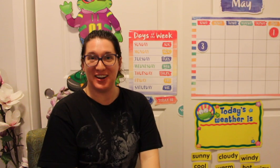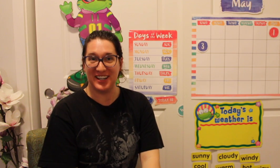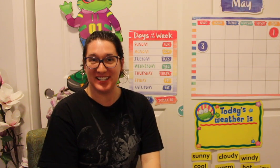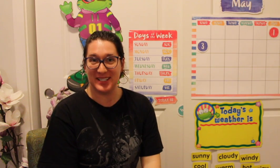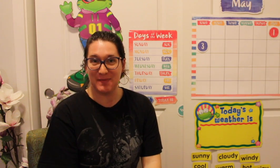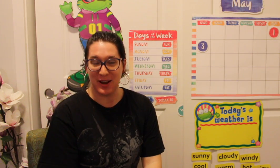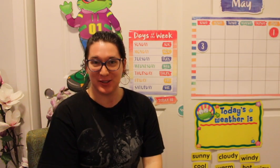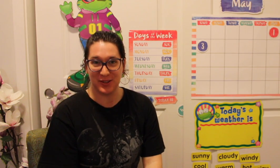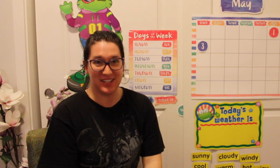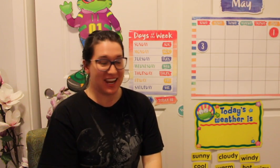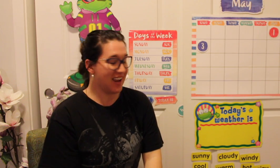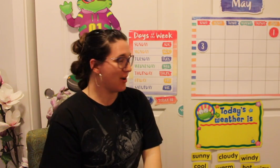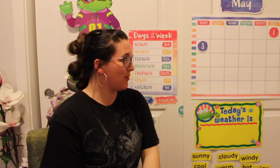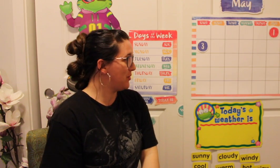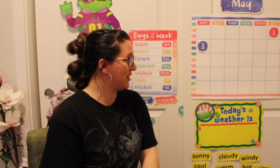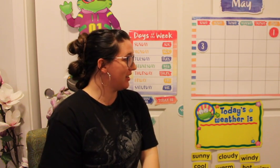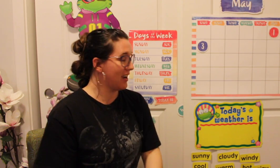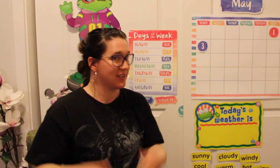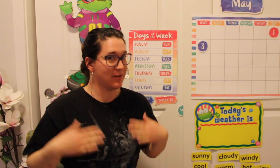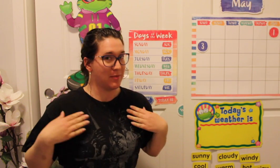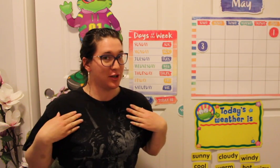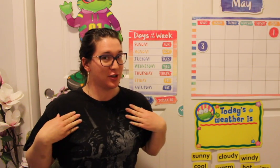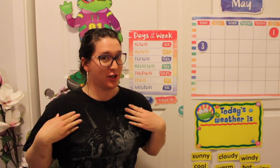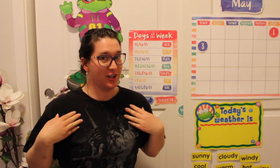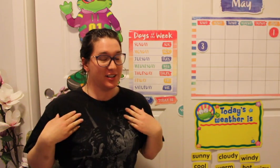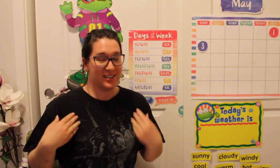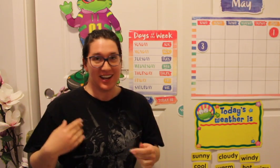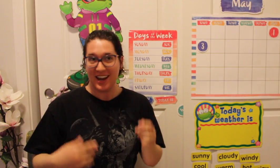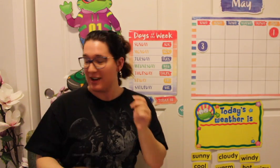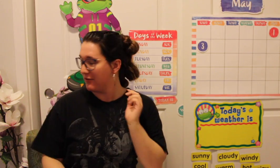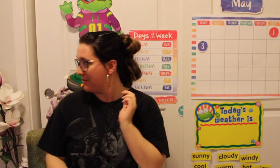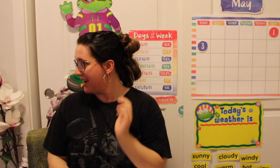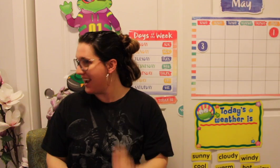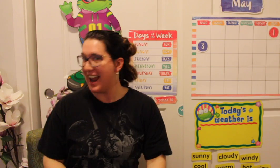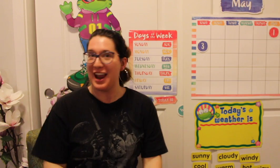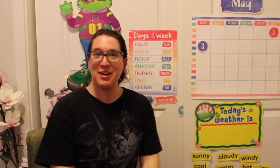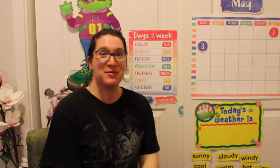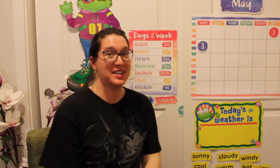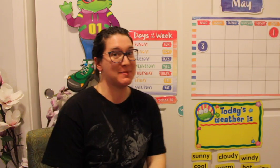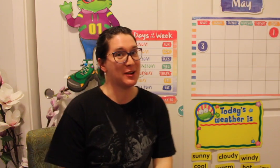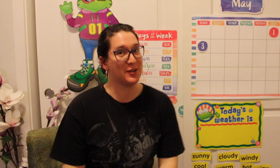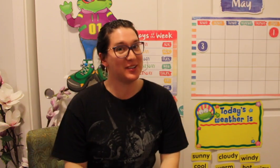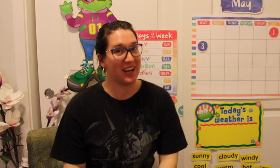special day I hope you can guess from my shirt and from my hair what special day